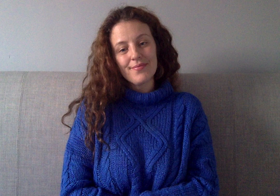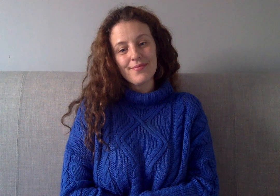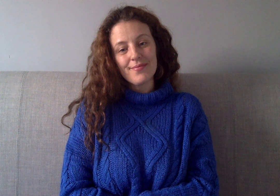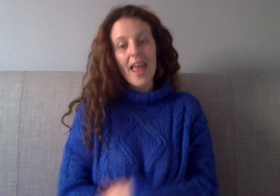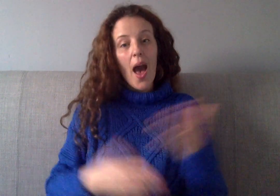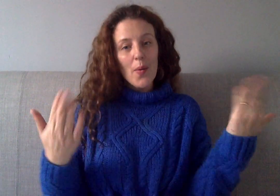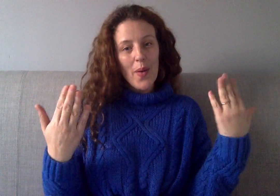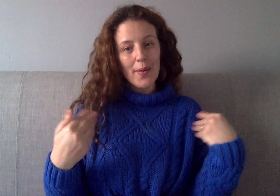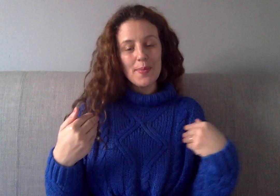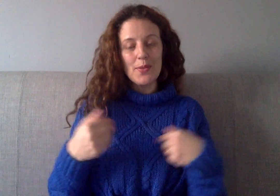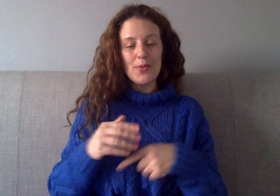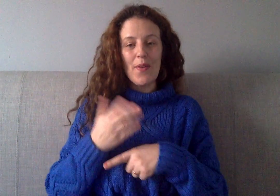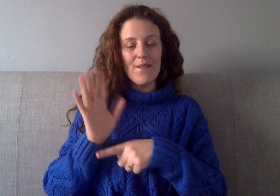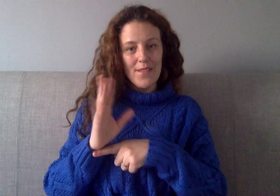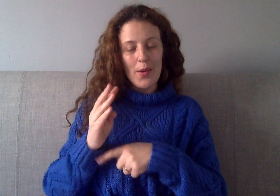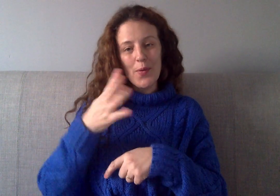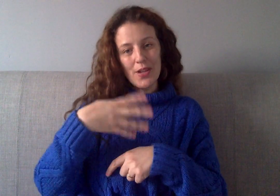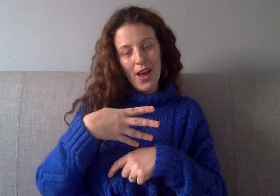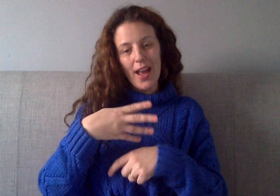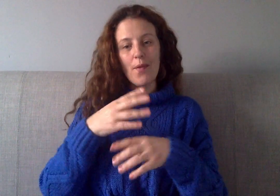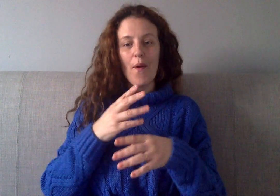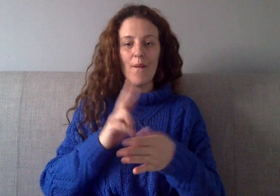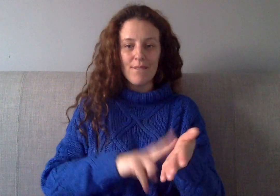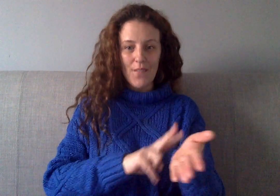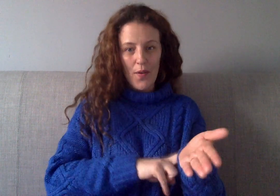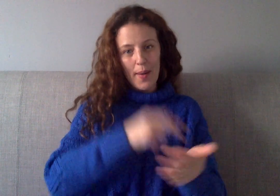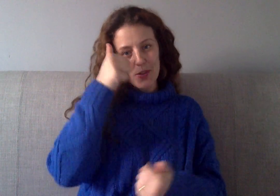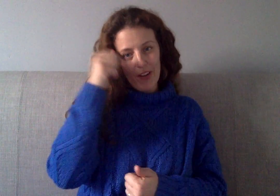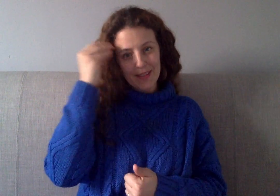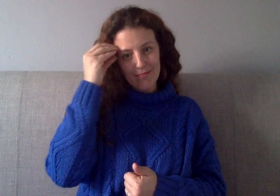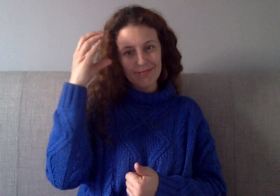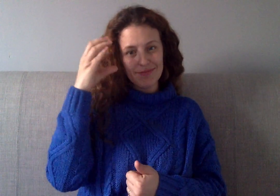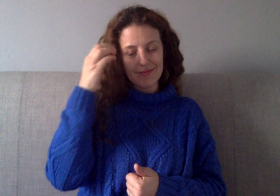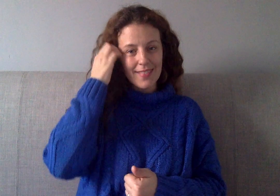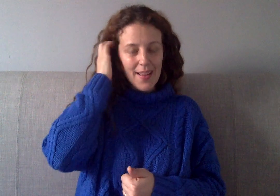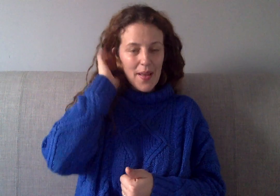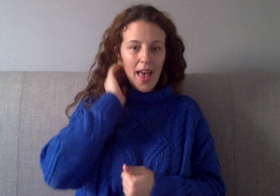Welcome to video 9 of increasing your BSL vocabulary.